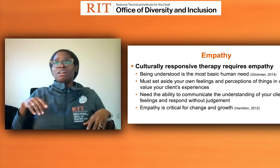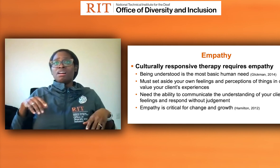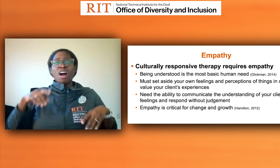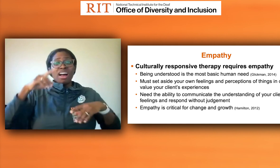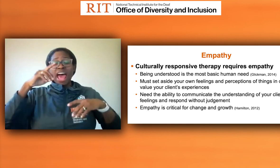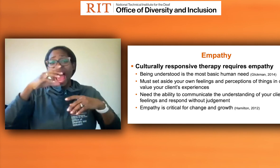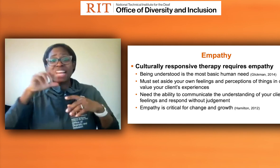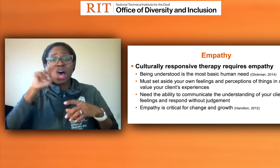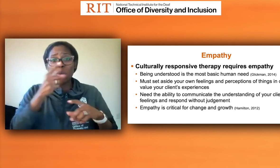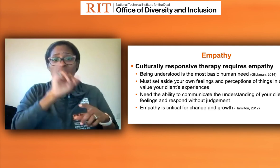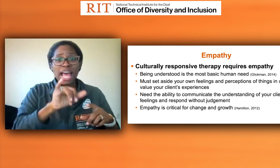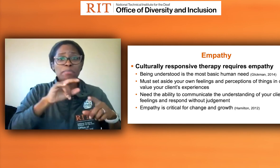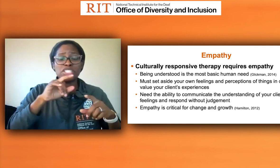Black Lives Matter over the summer.